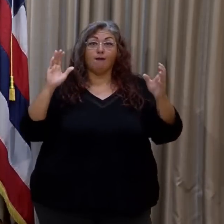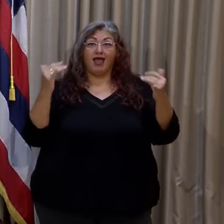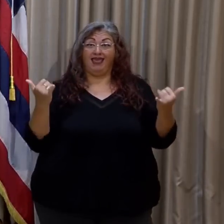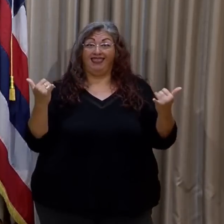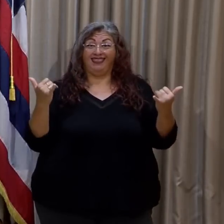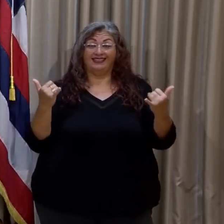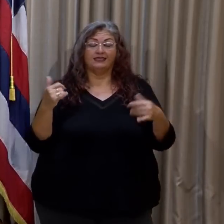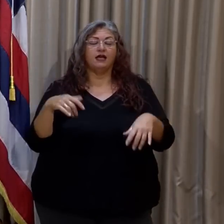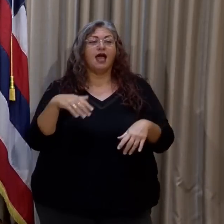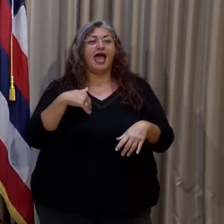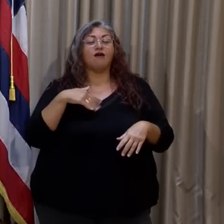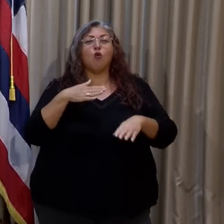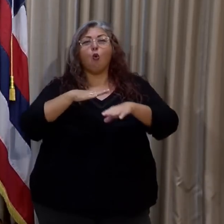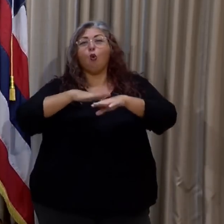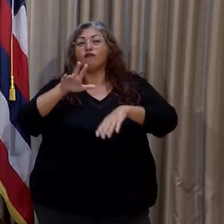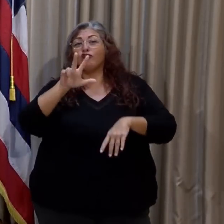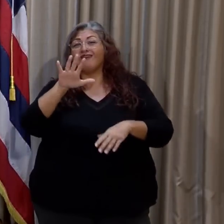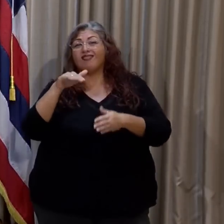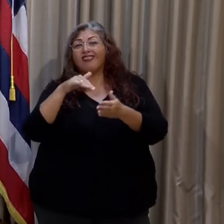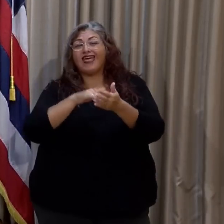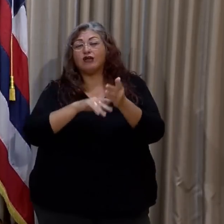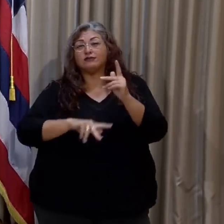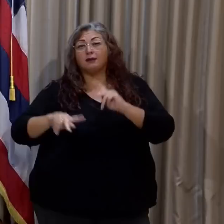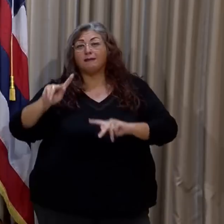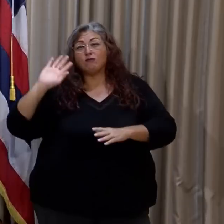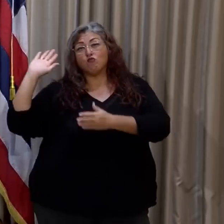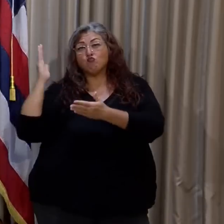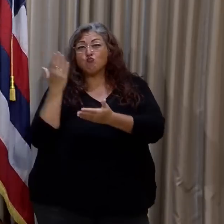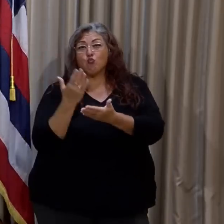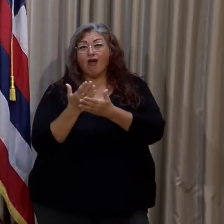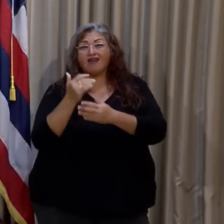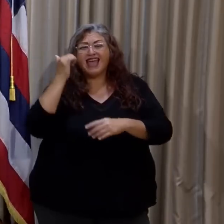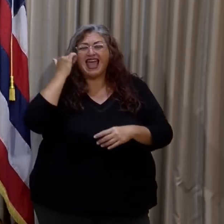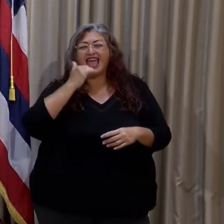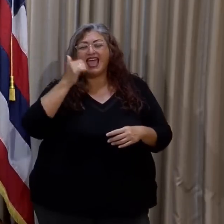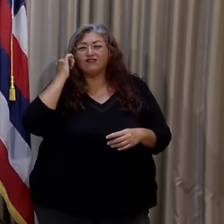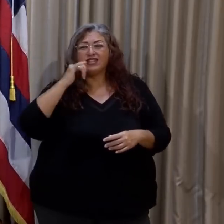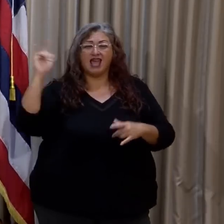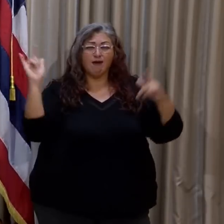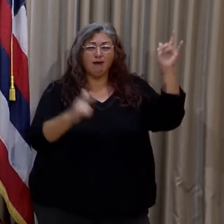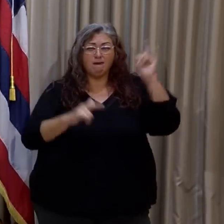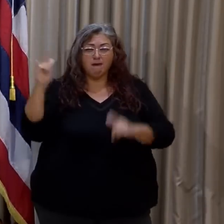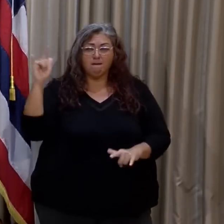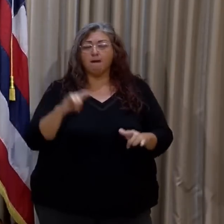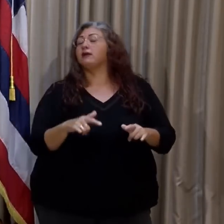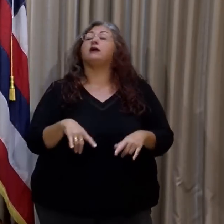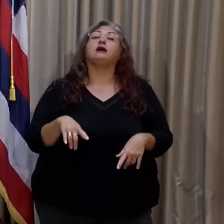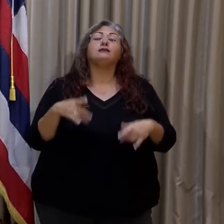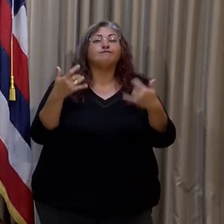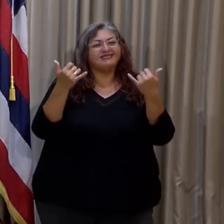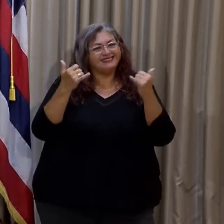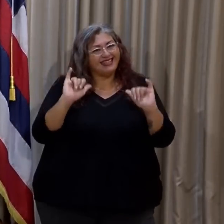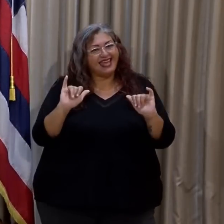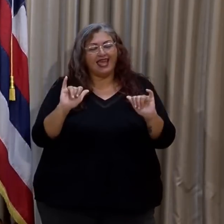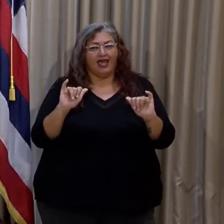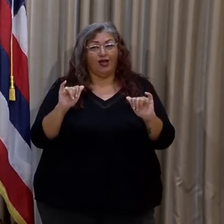REGARDING THE LOGISTICAL CHANGES IN OUR AIRPORTS. LAST JUNE, AT THIS TIME THERE WERE MORE THAN 35,000 PASSENGERS ARRIVING INTO THE STATE EVERY